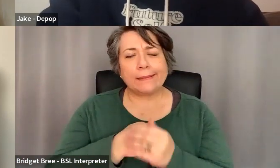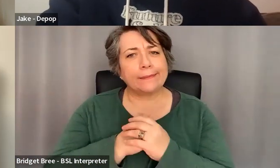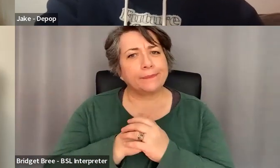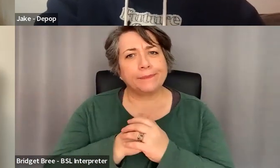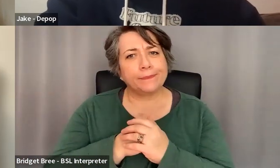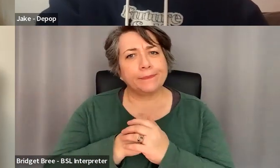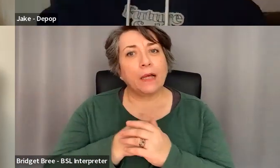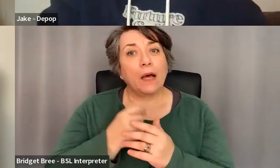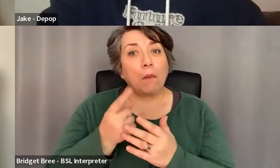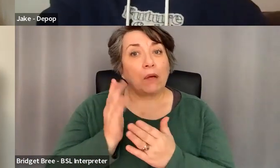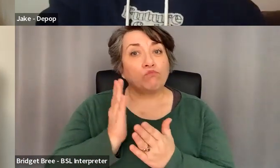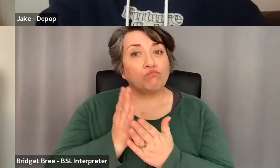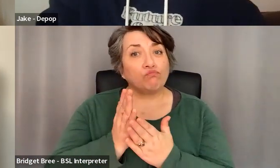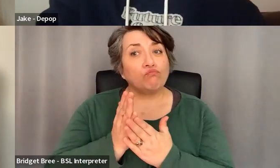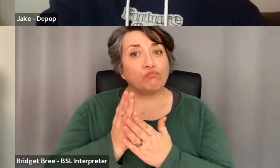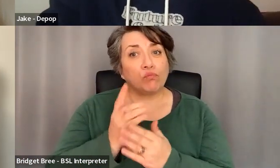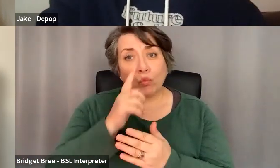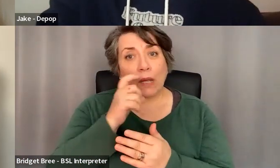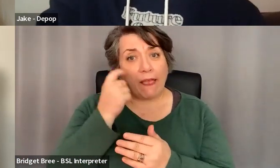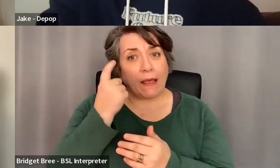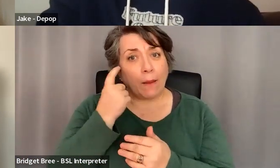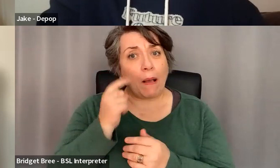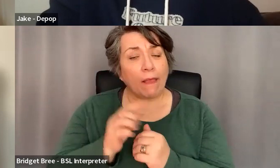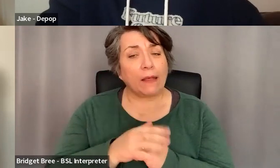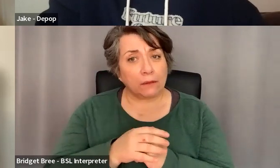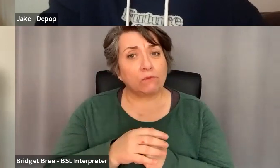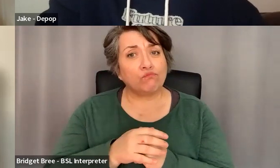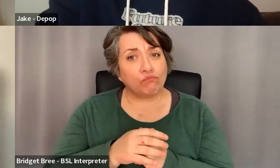definitely something we can take away and have a think about, for sure.